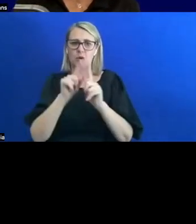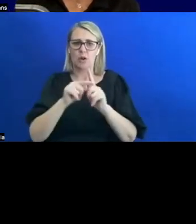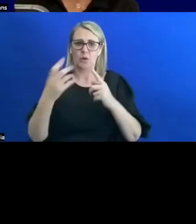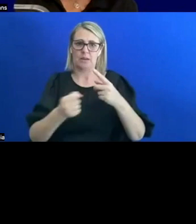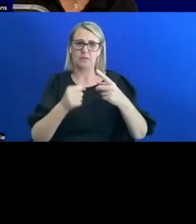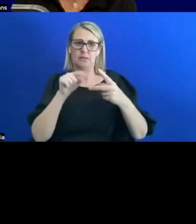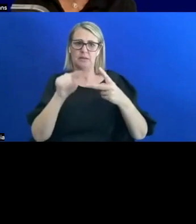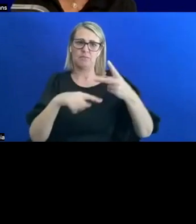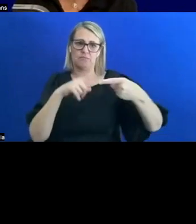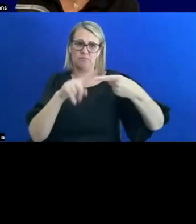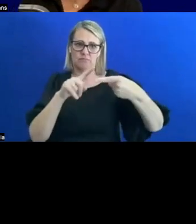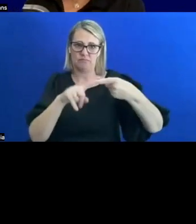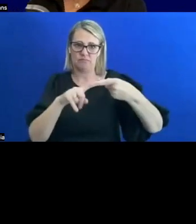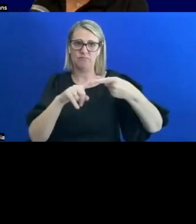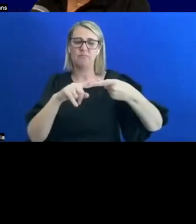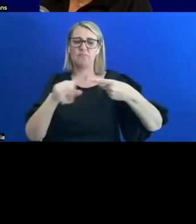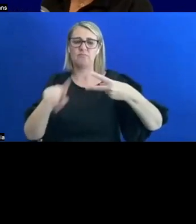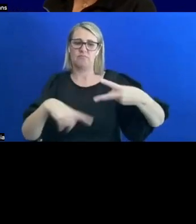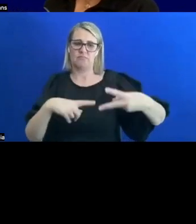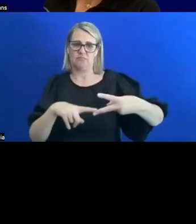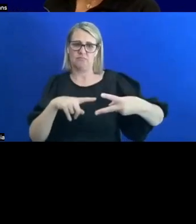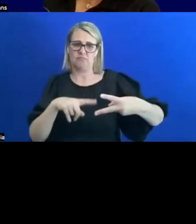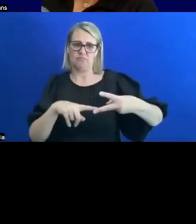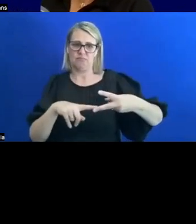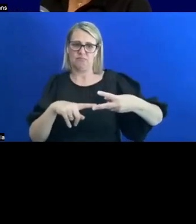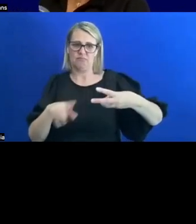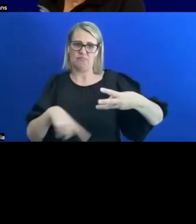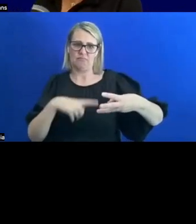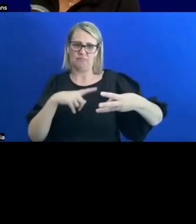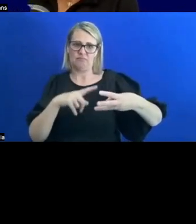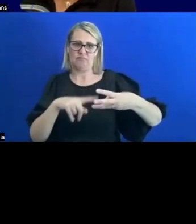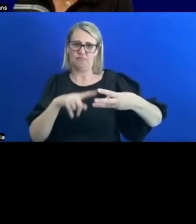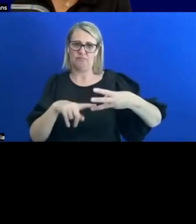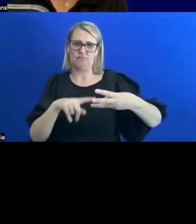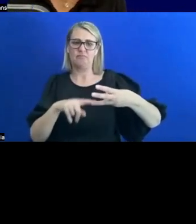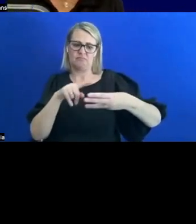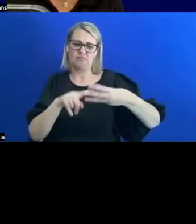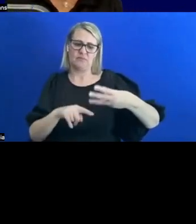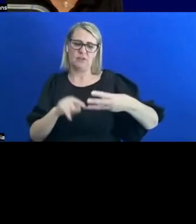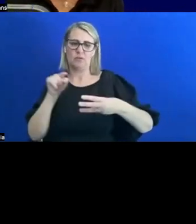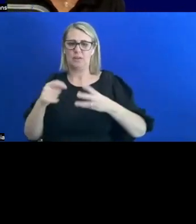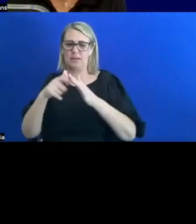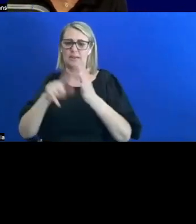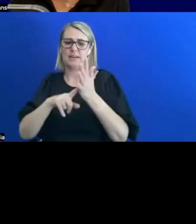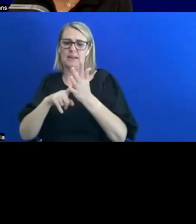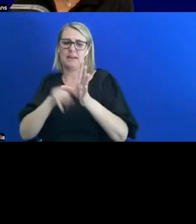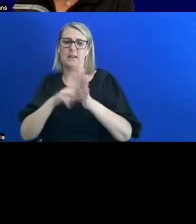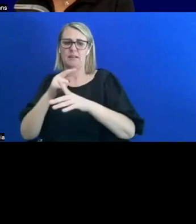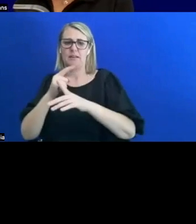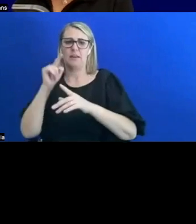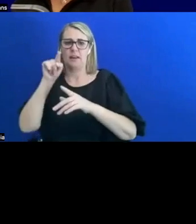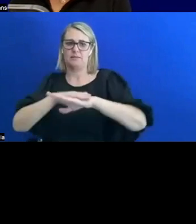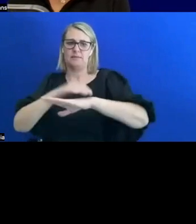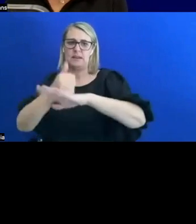Assessment of Self-Regulation and the Caregiver Questionnaire for Interoceptive Awareness.